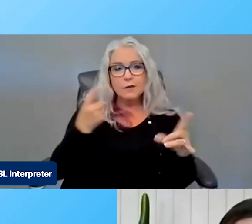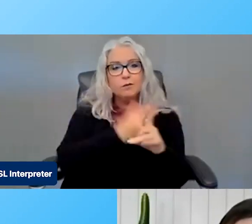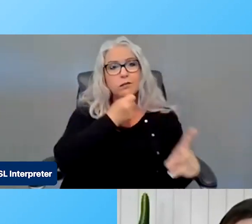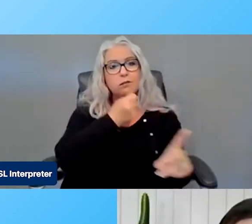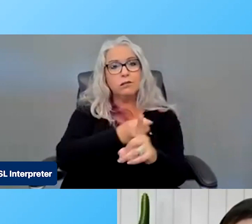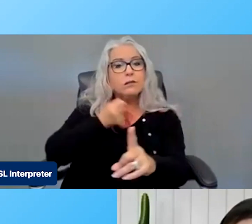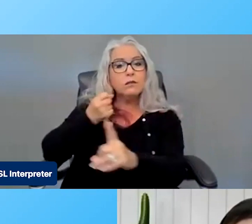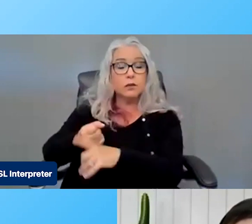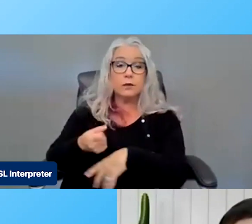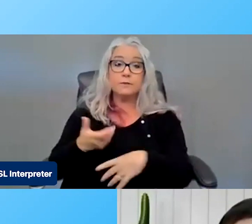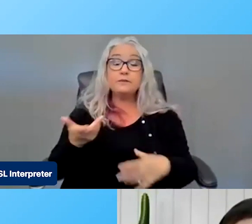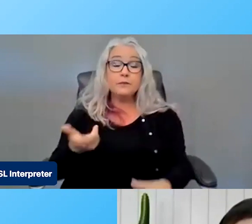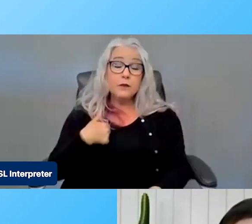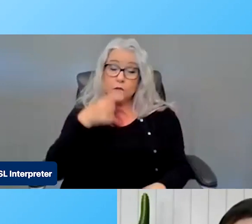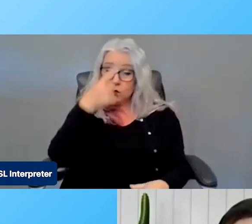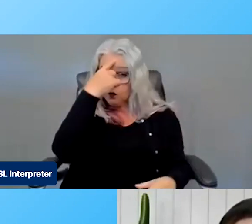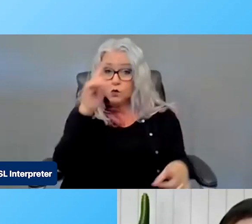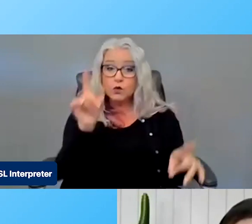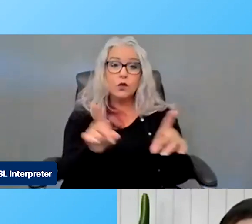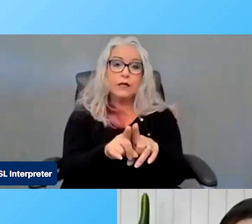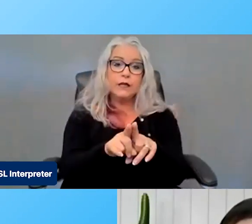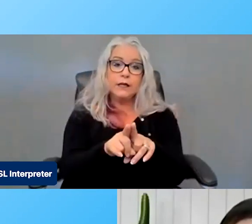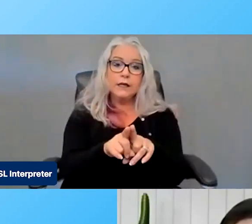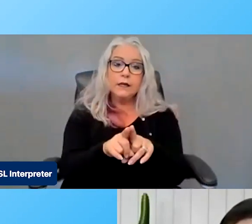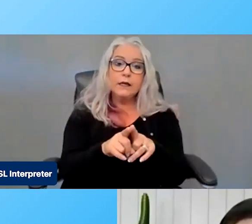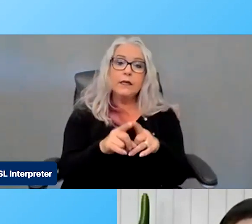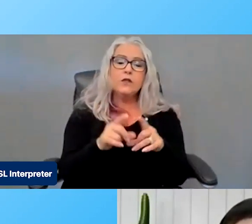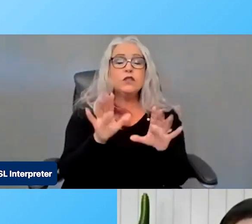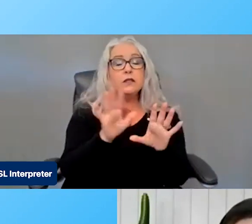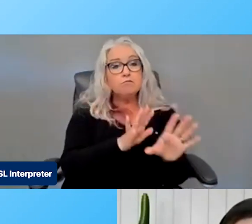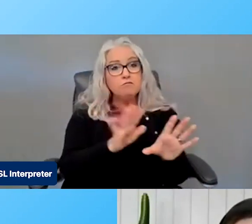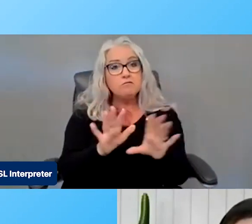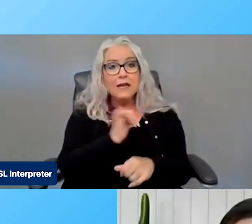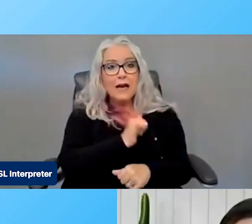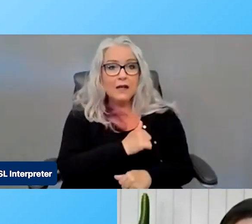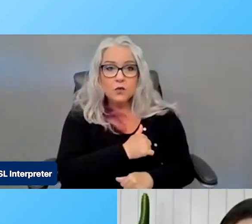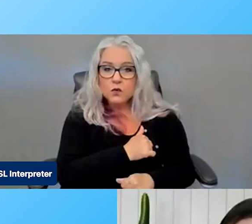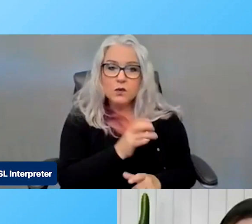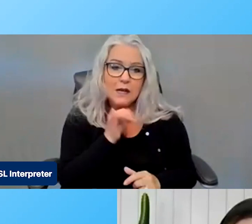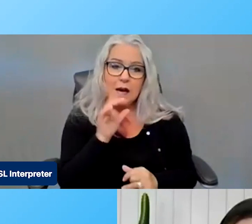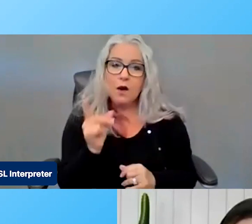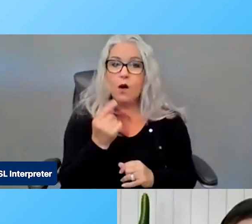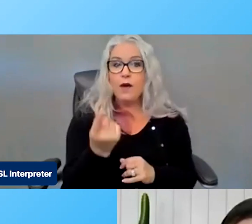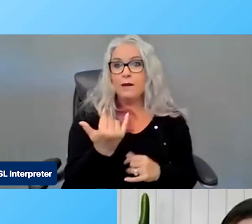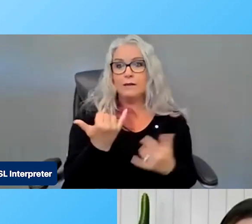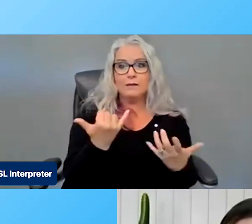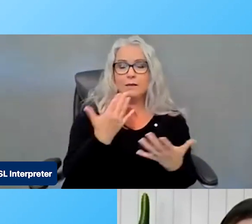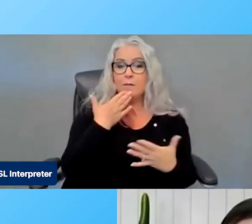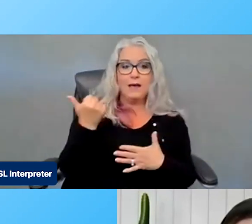agree that the just attitude is not always like in the best benefit of the survivors.